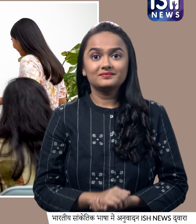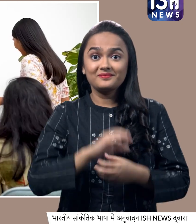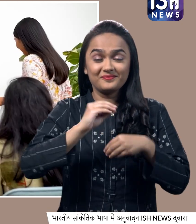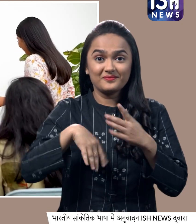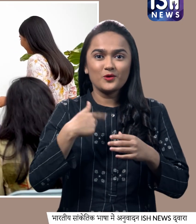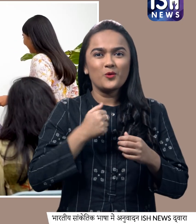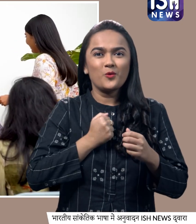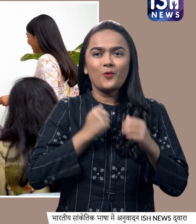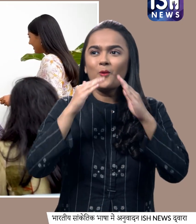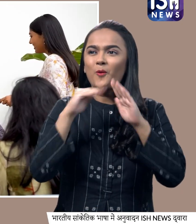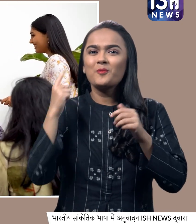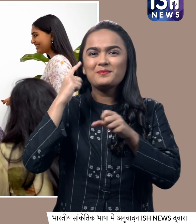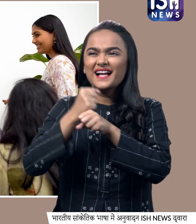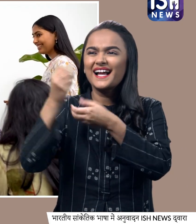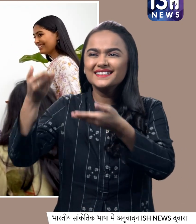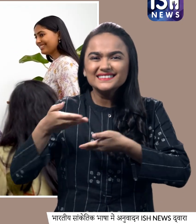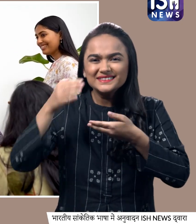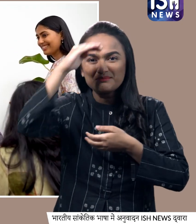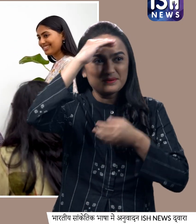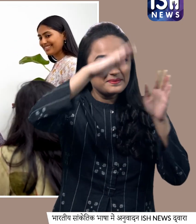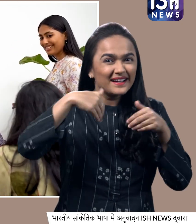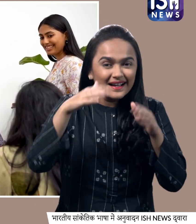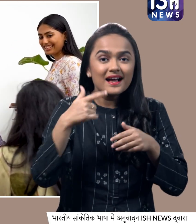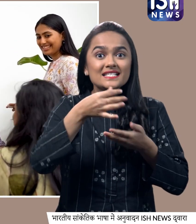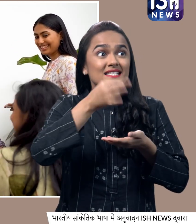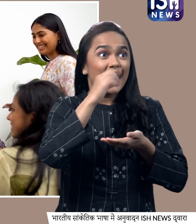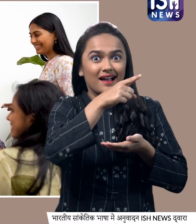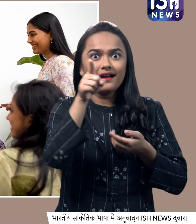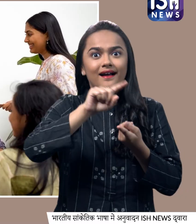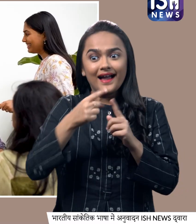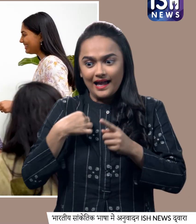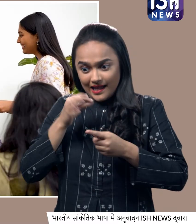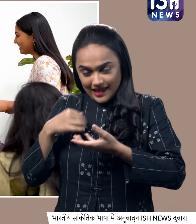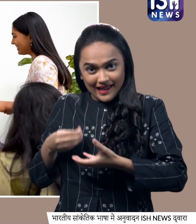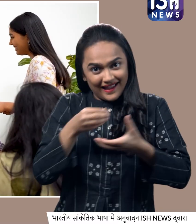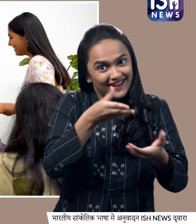When we have guests at home who ask us for chai, we offer them this tea